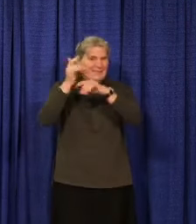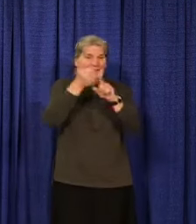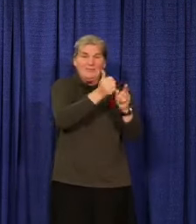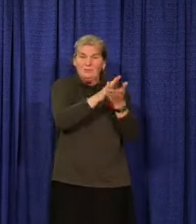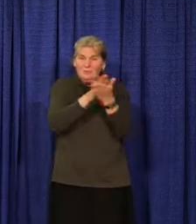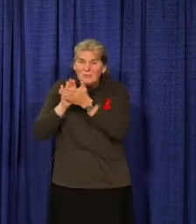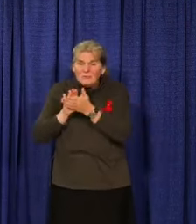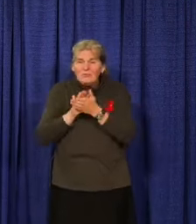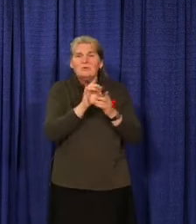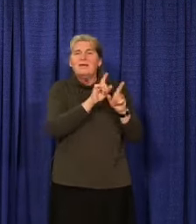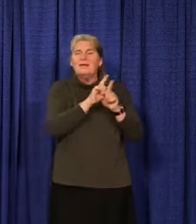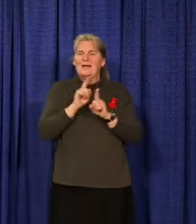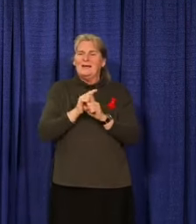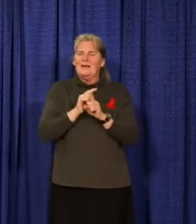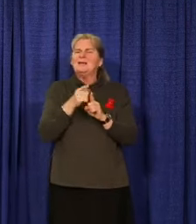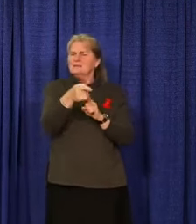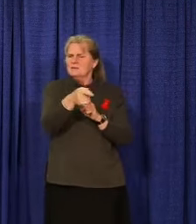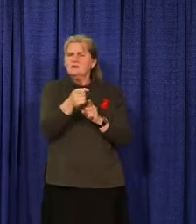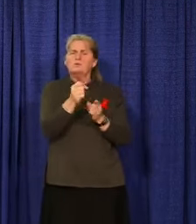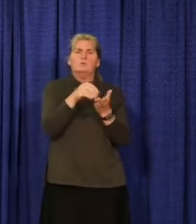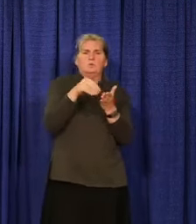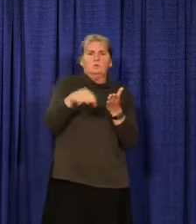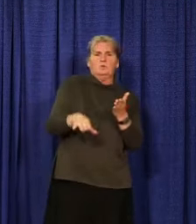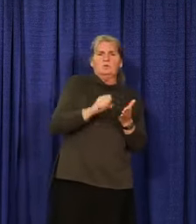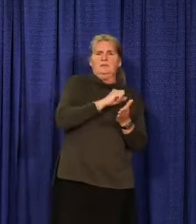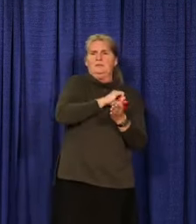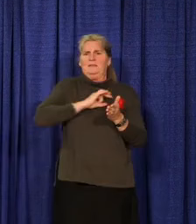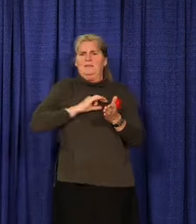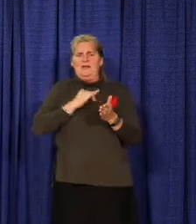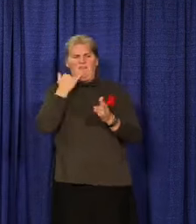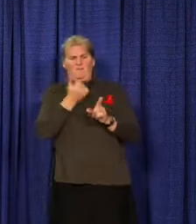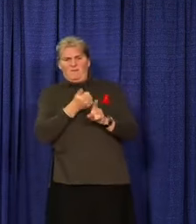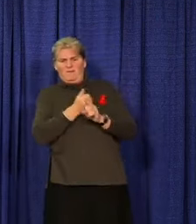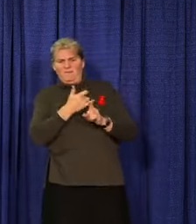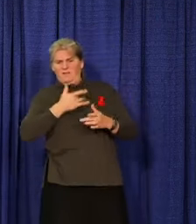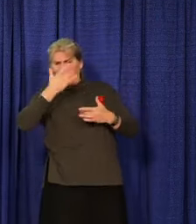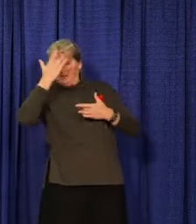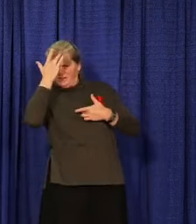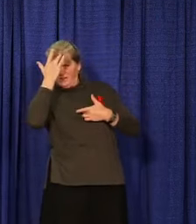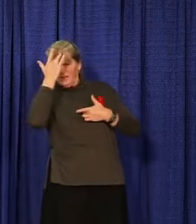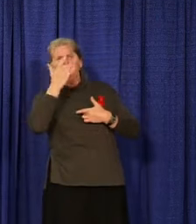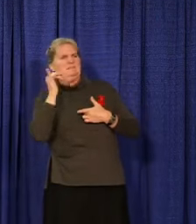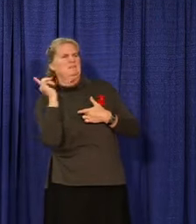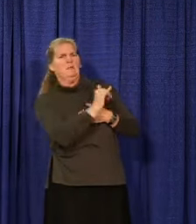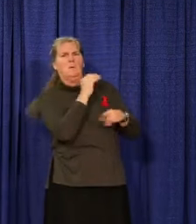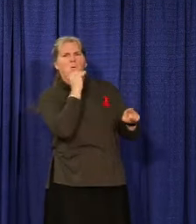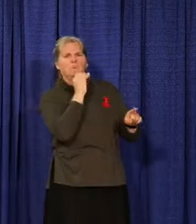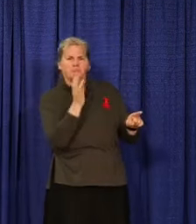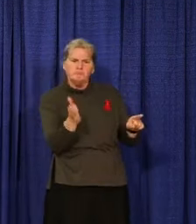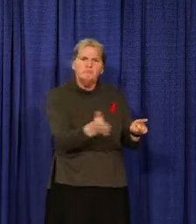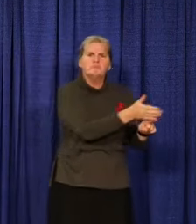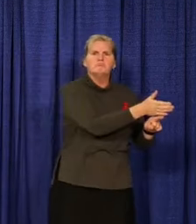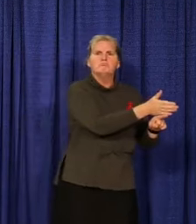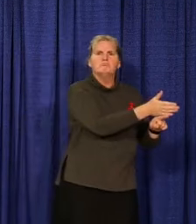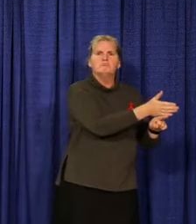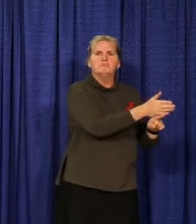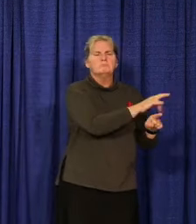disinfecting of each school, and keeping students and staff at home if they have symptoms or are sick.